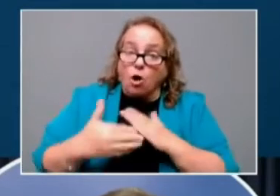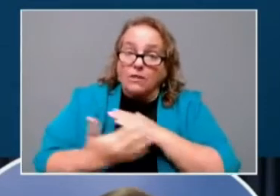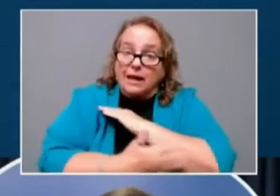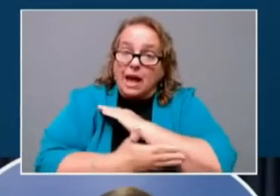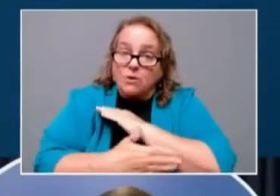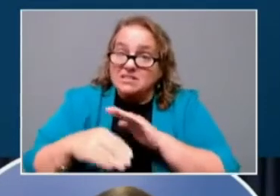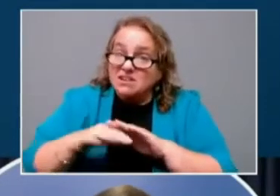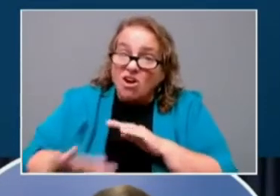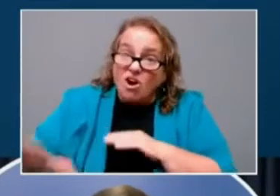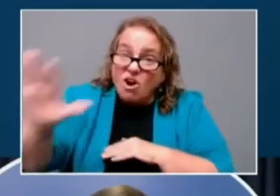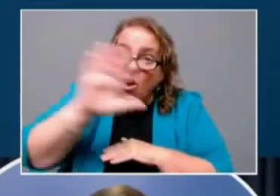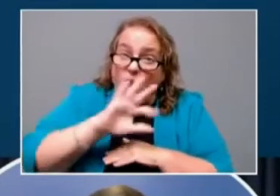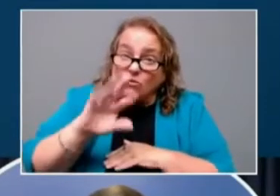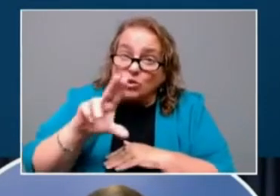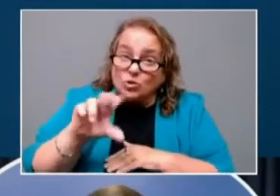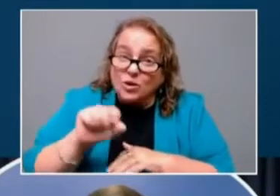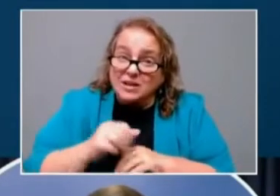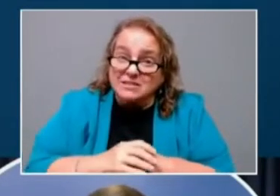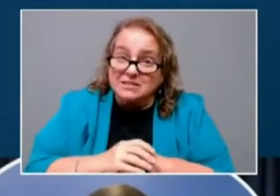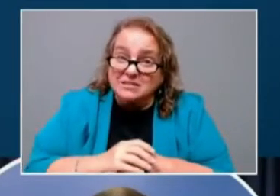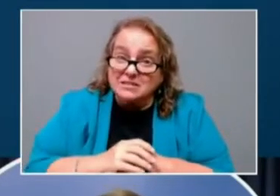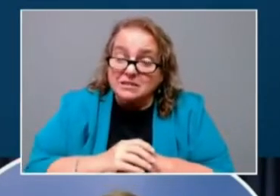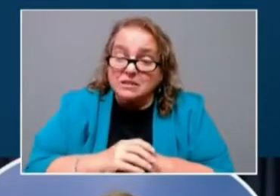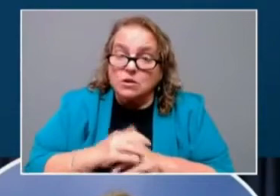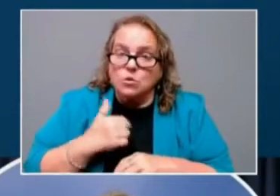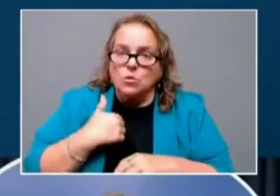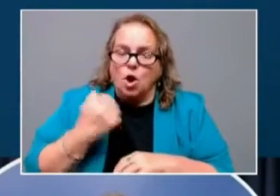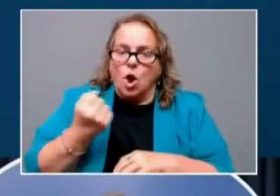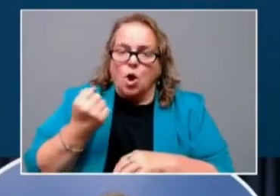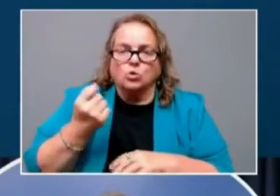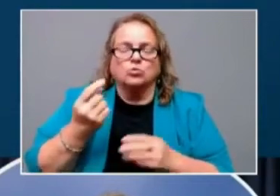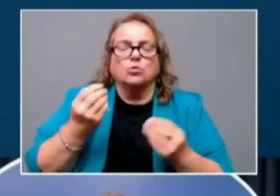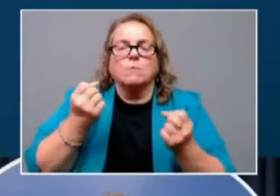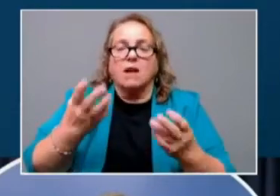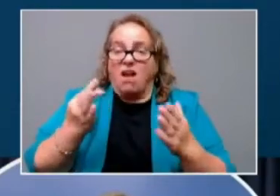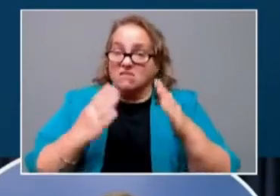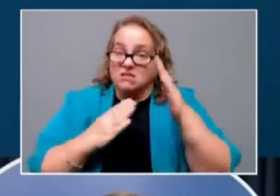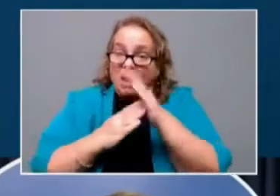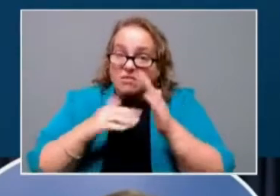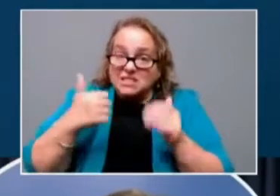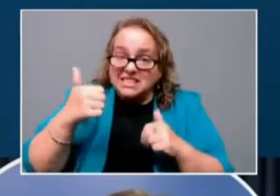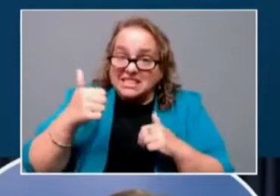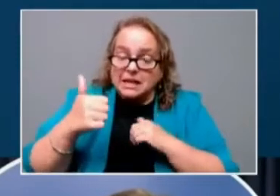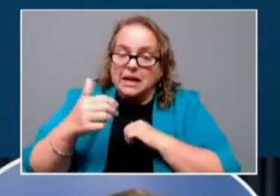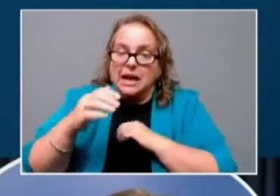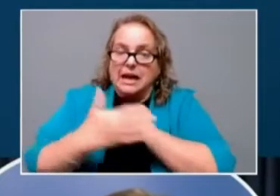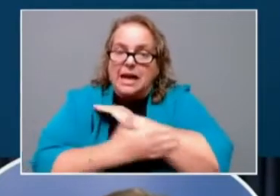hold far too many of the top 10 counties in terms of incident rate and